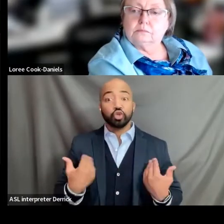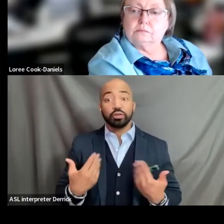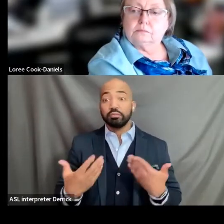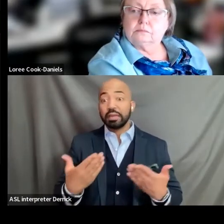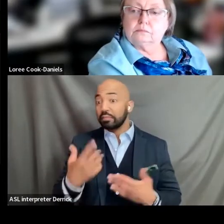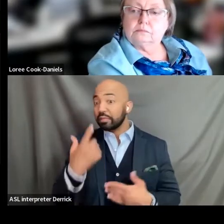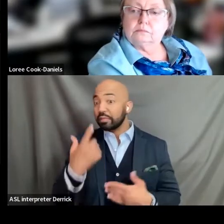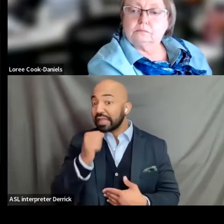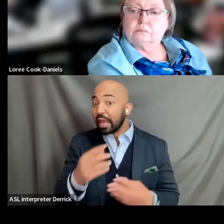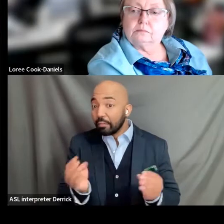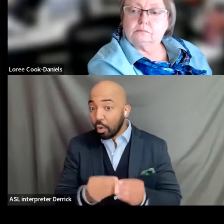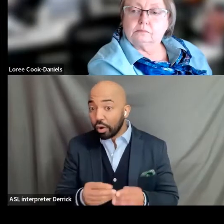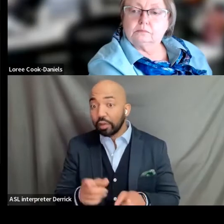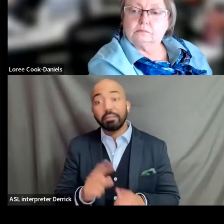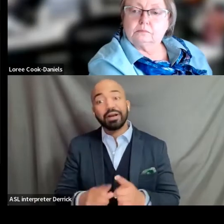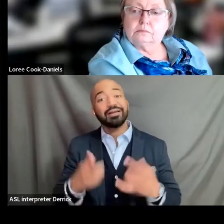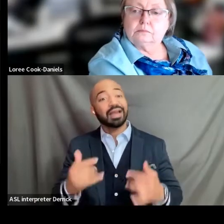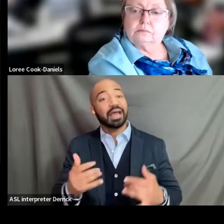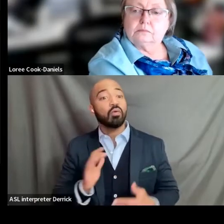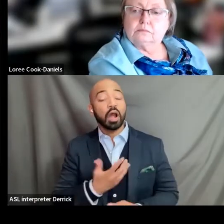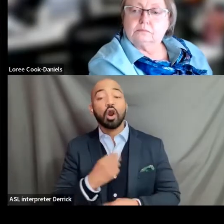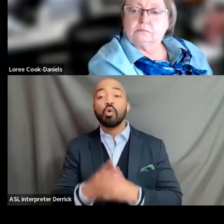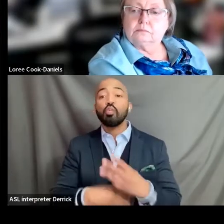but it's because our world might be more allowing